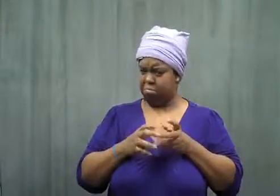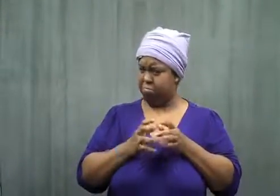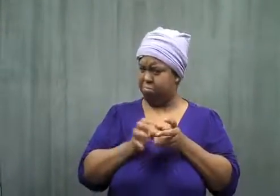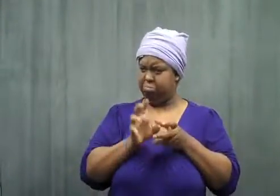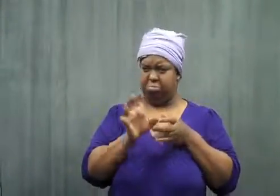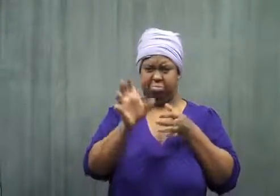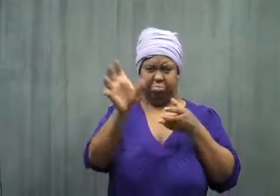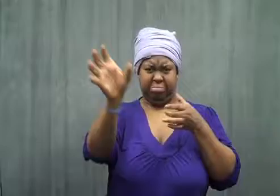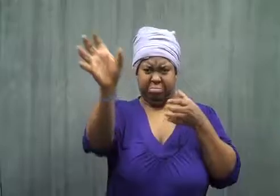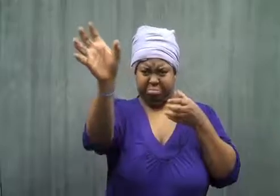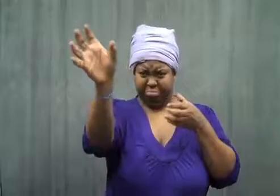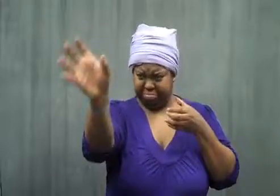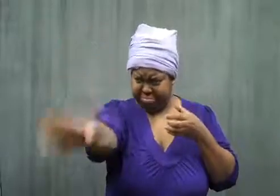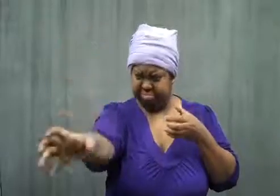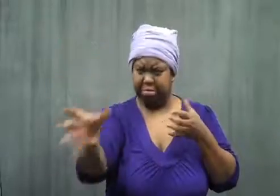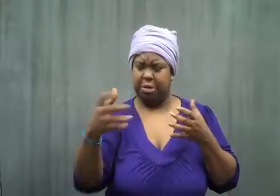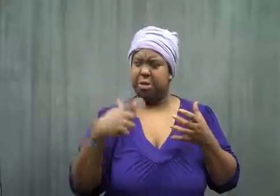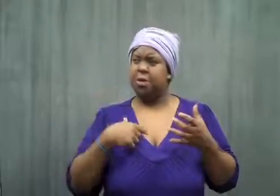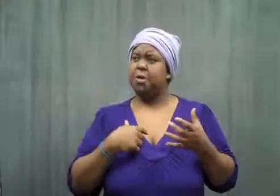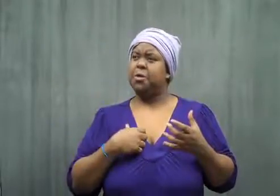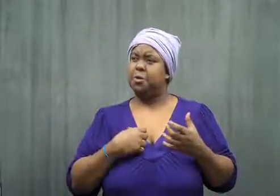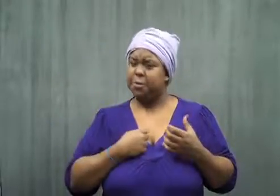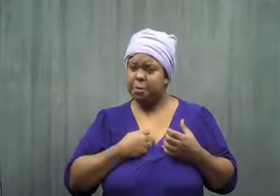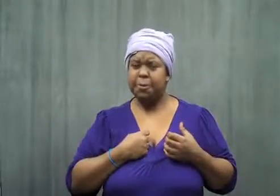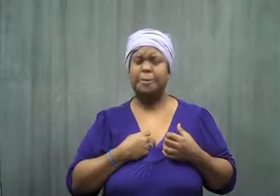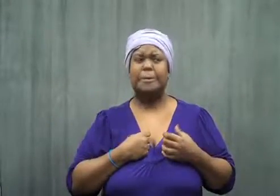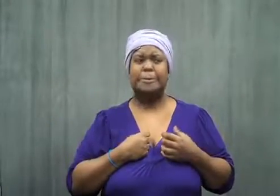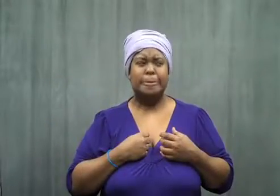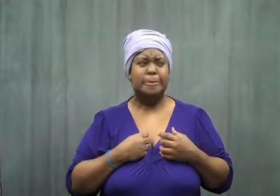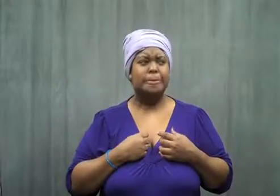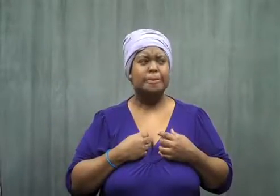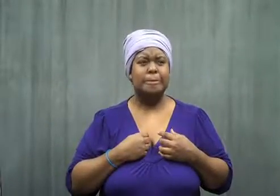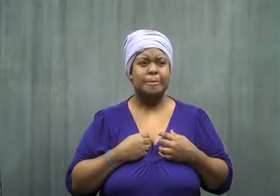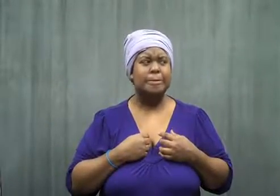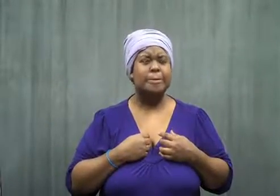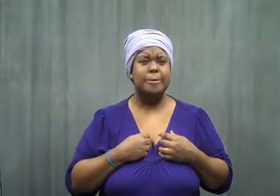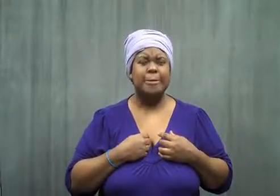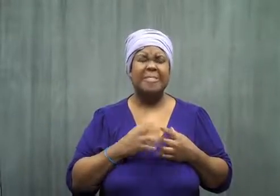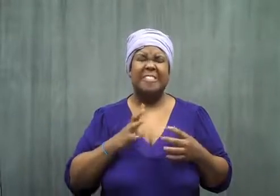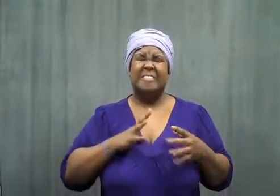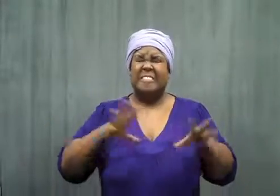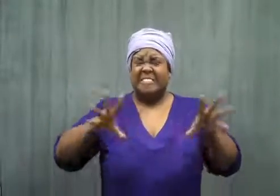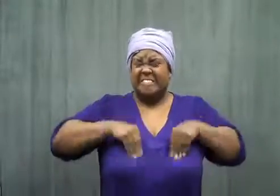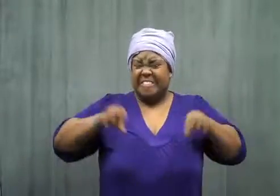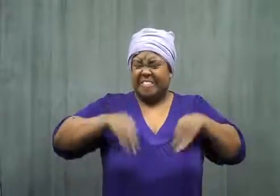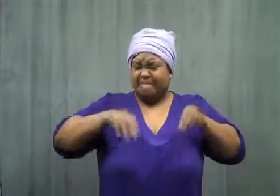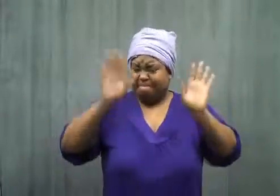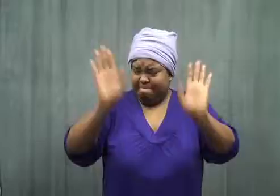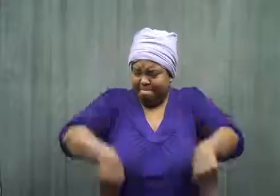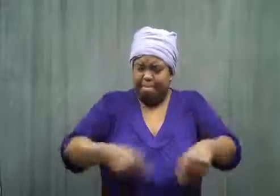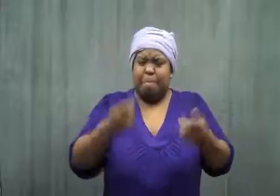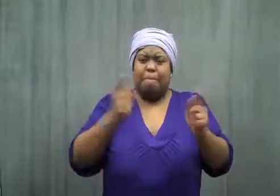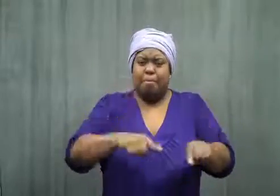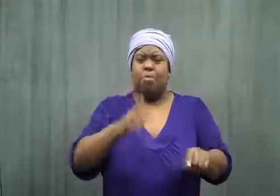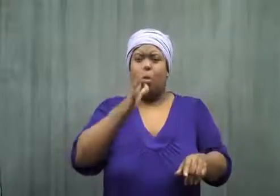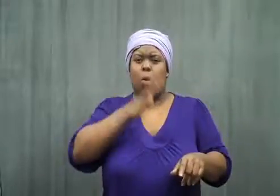We split up. I was going to deal with whatever happened.